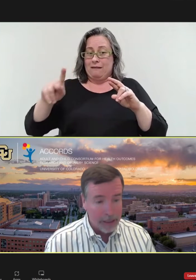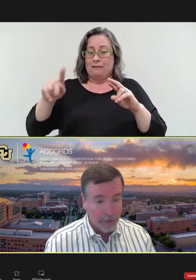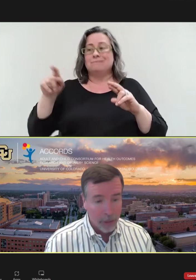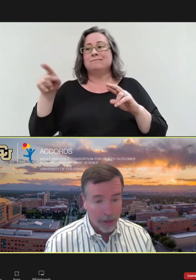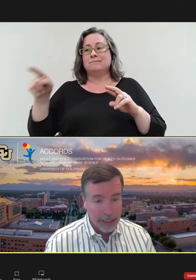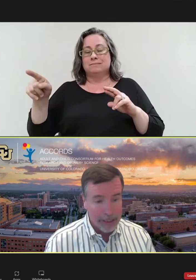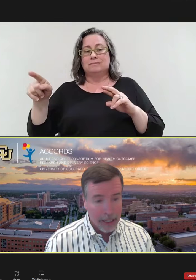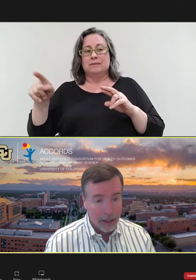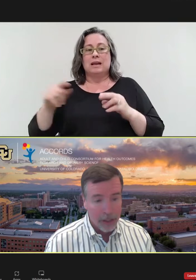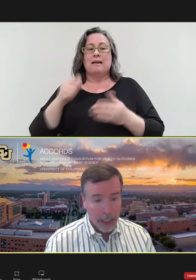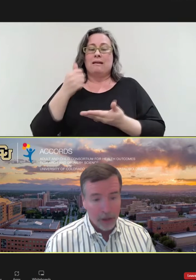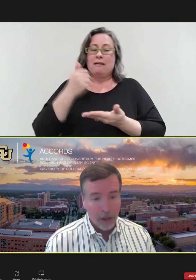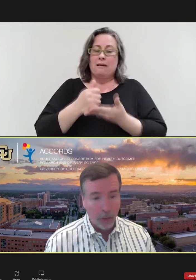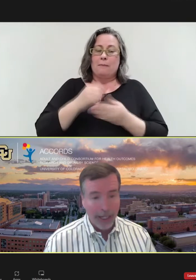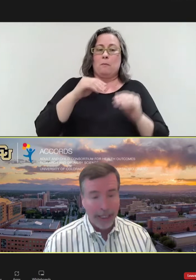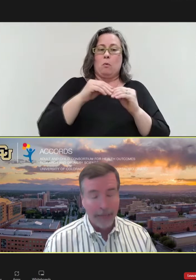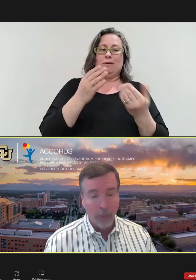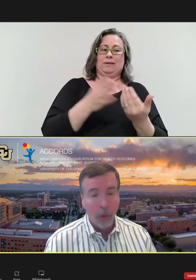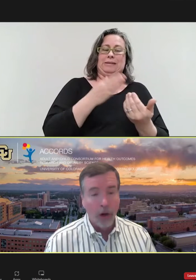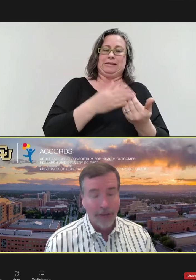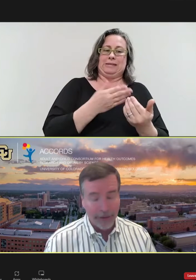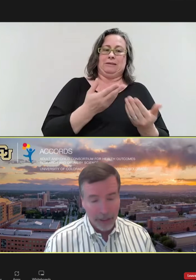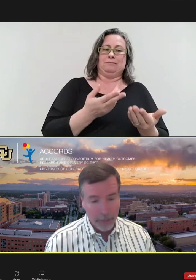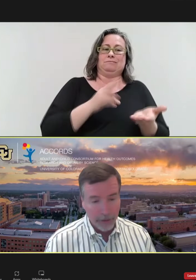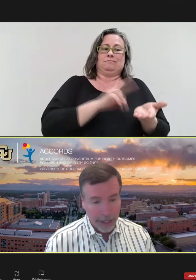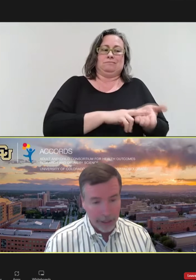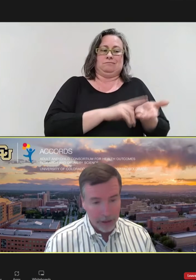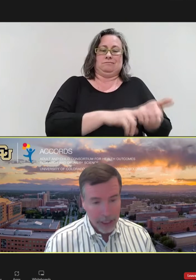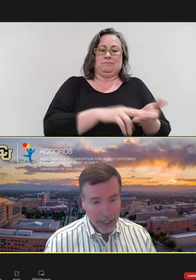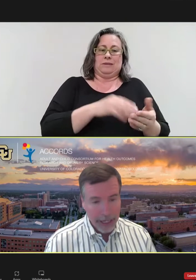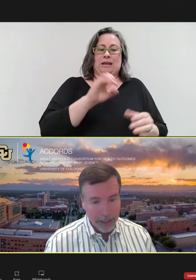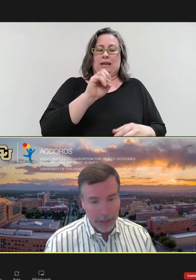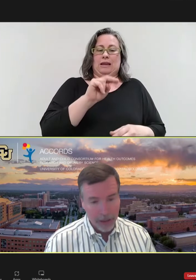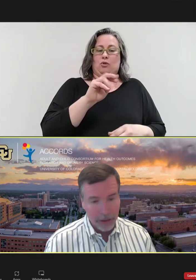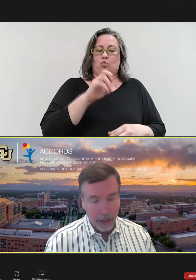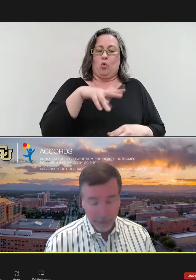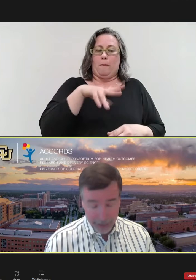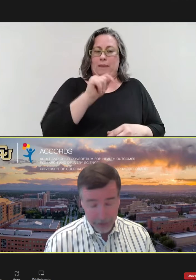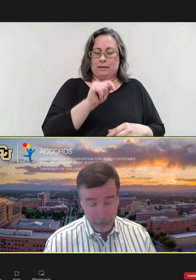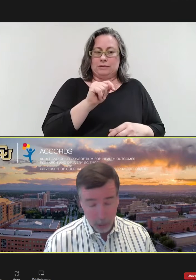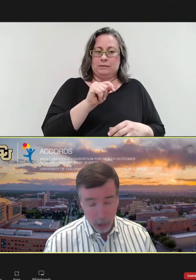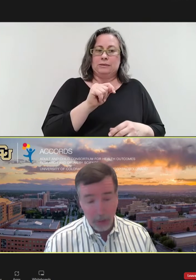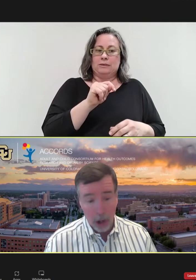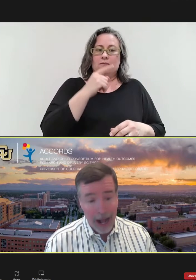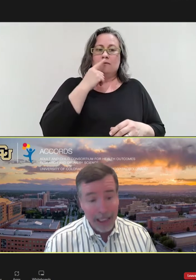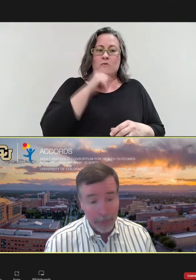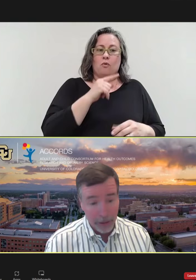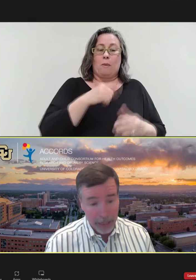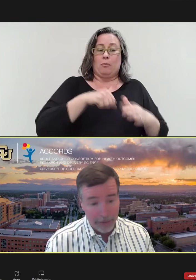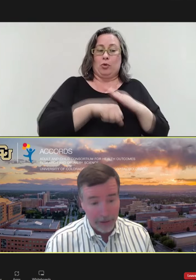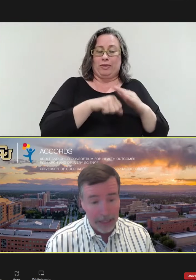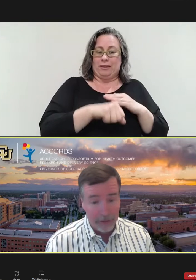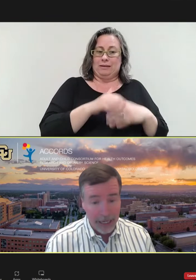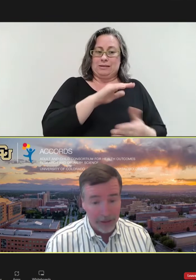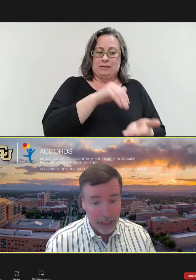for birthing centers so that we can get more VFC providers, especially -- more hospitals as VFC